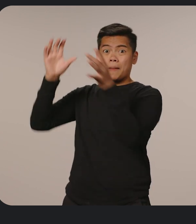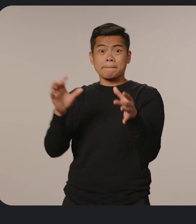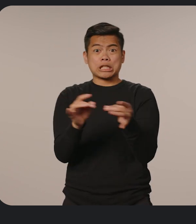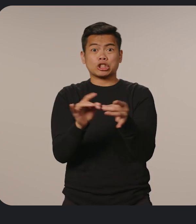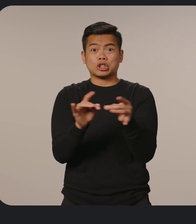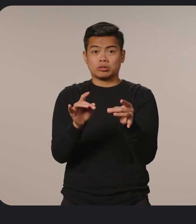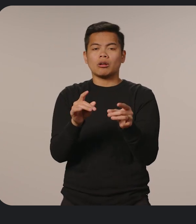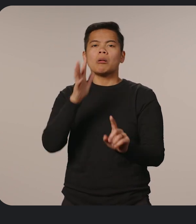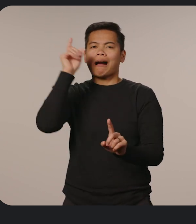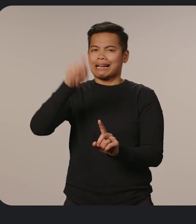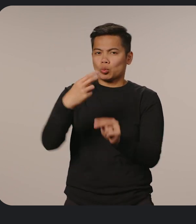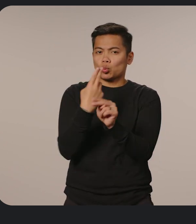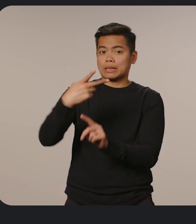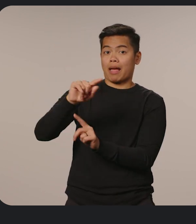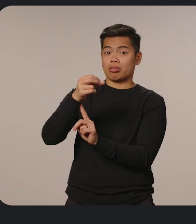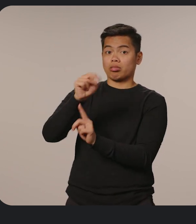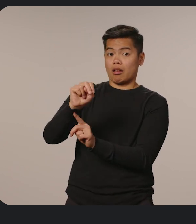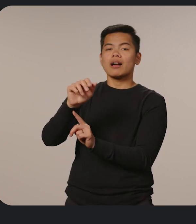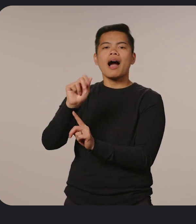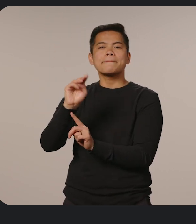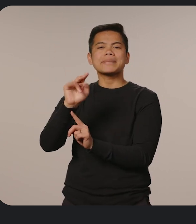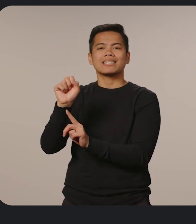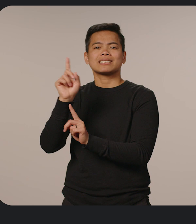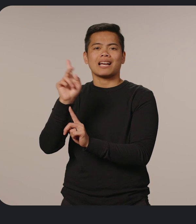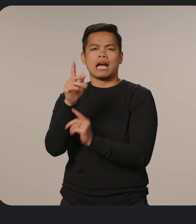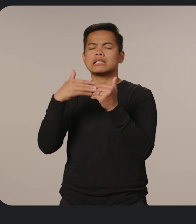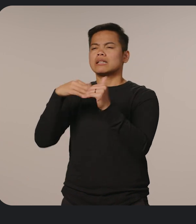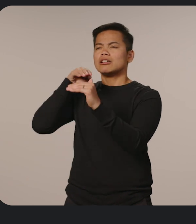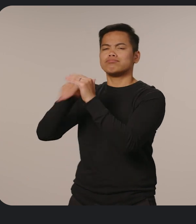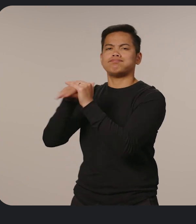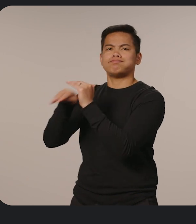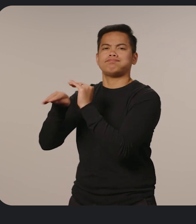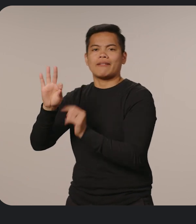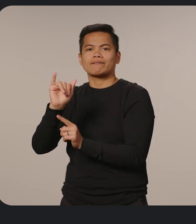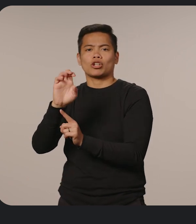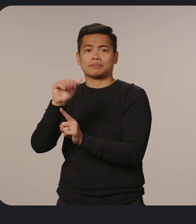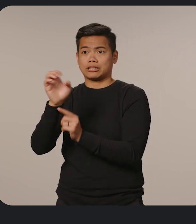python admin SDK which makes it easy to access Firebase services from a secure